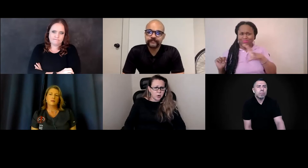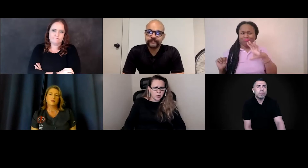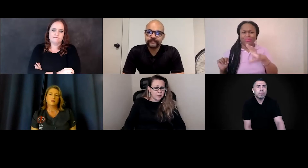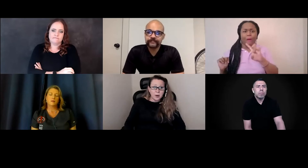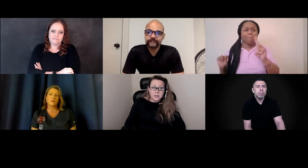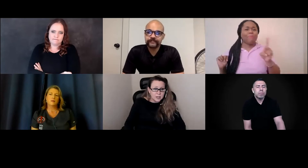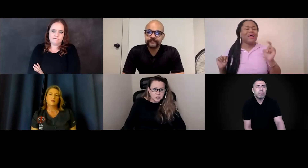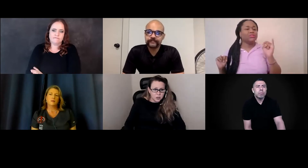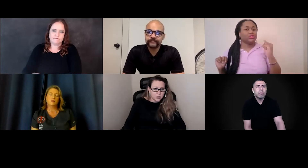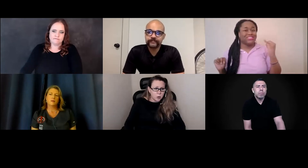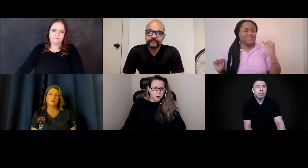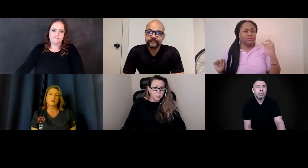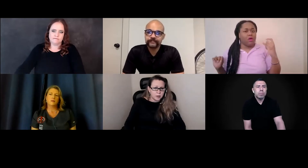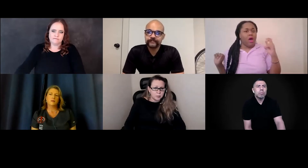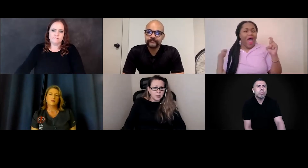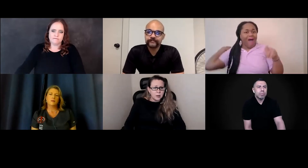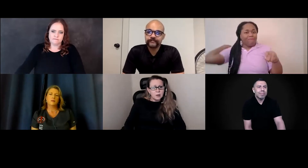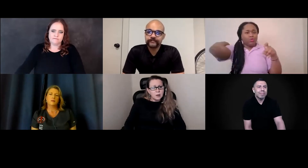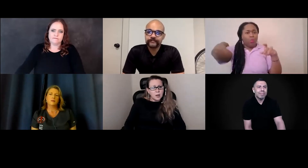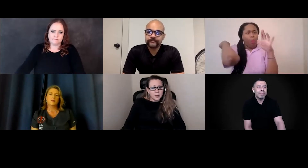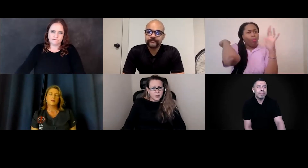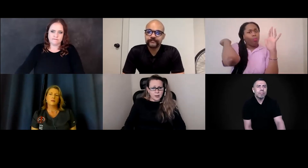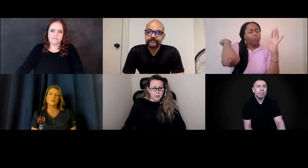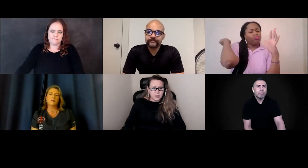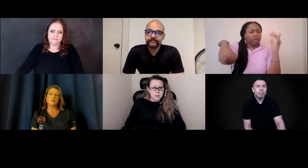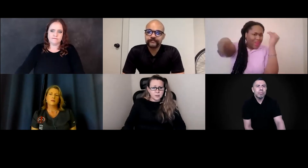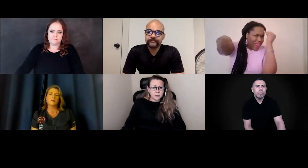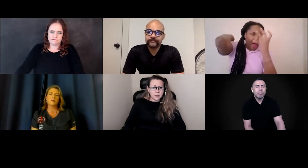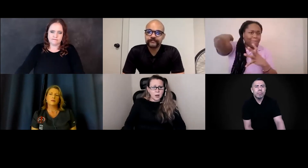I also say sure, no problem they can definitely come.